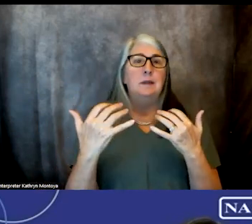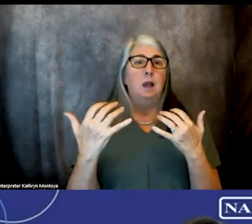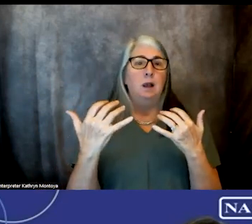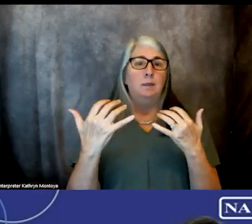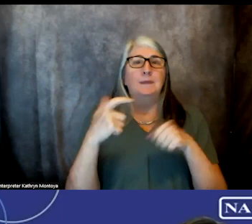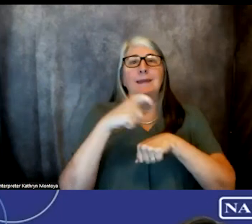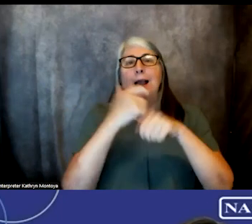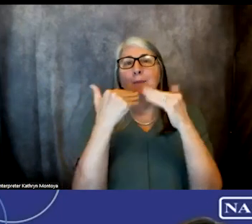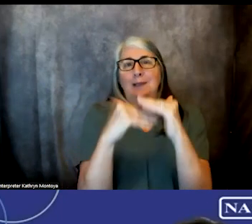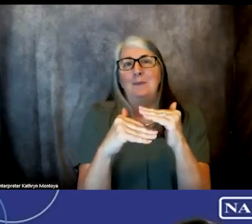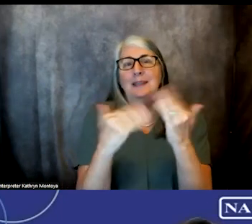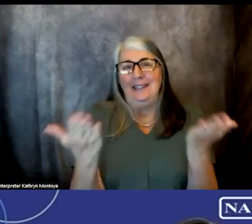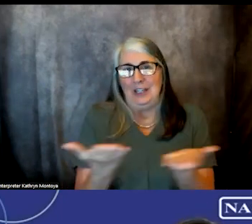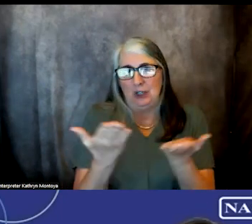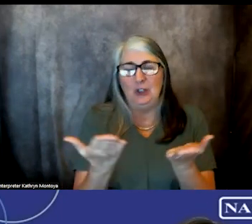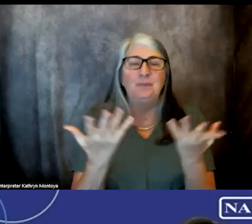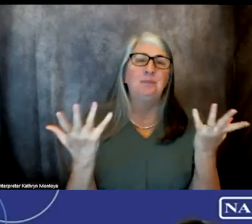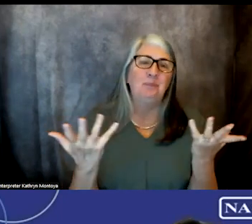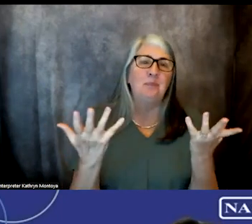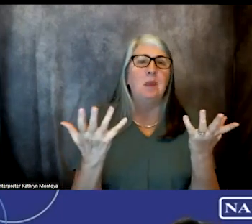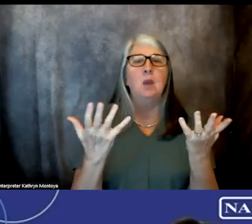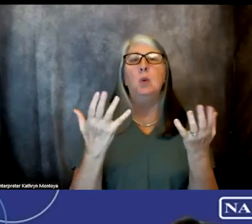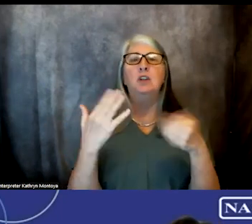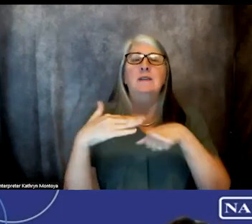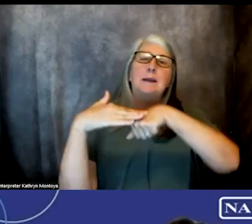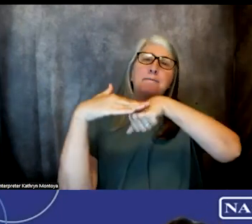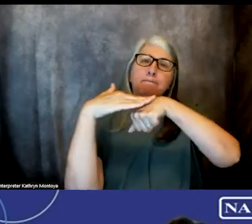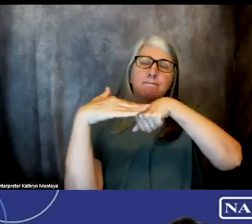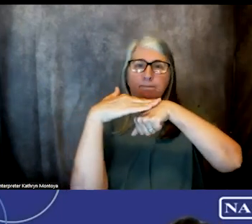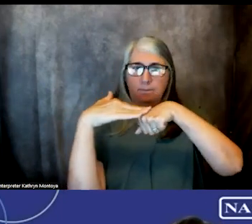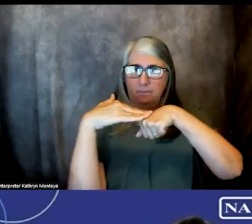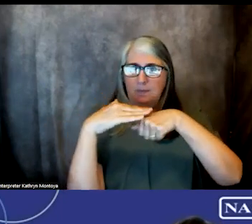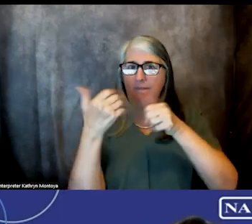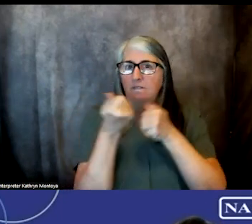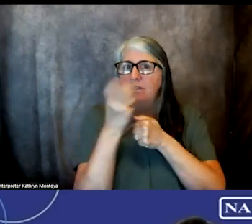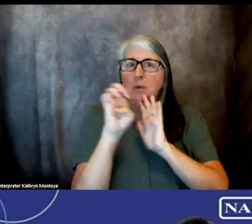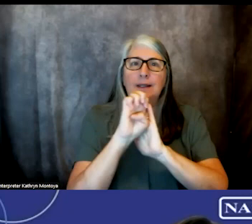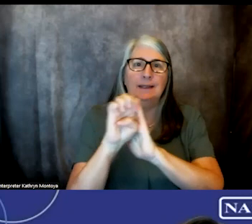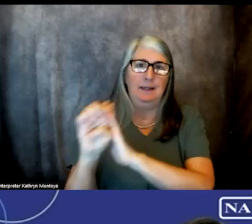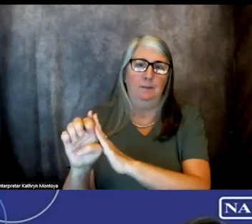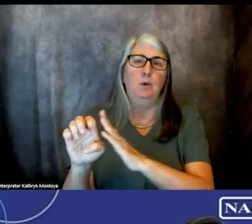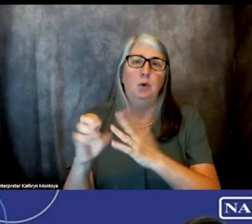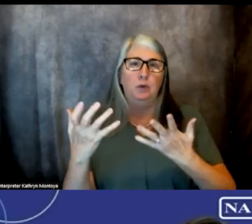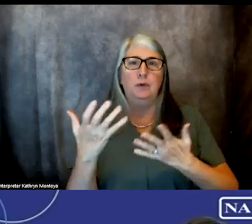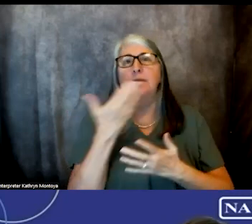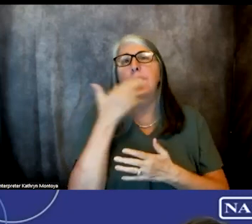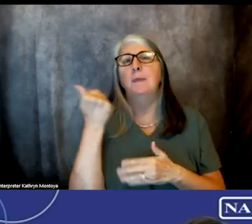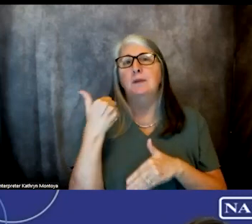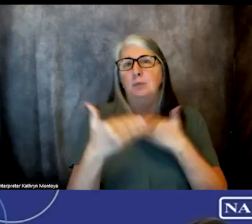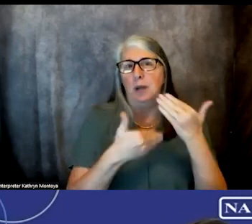TOUCH WITH HIGH-LEVEL EXAMPLES OF THE BEST STRATEGIES THAT WE